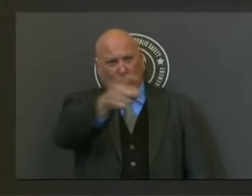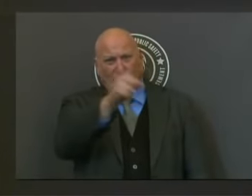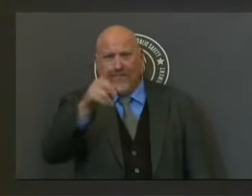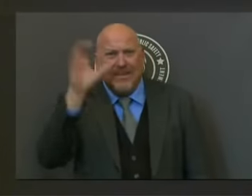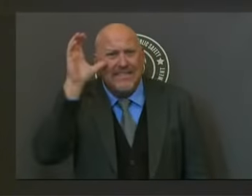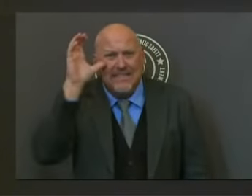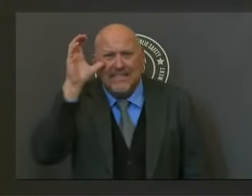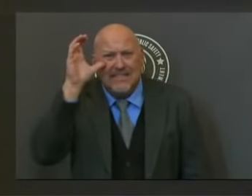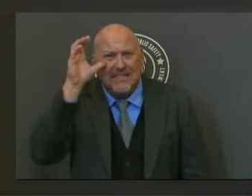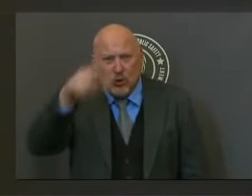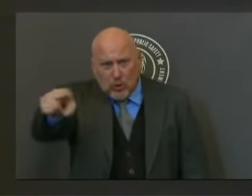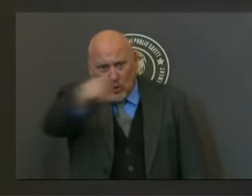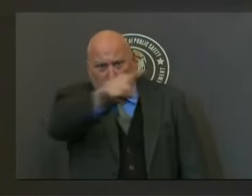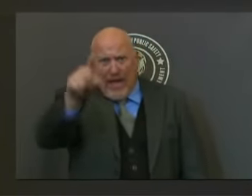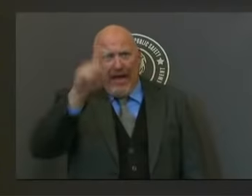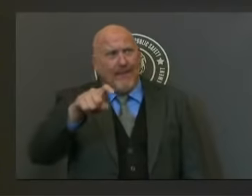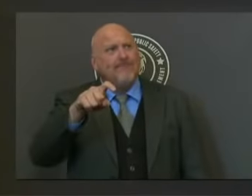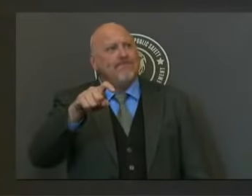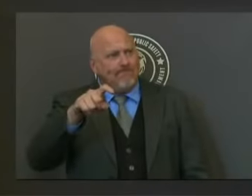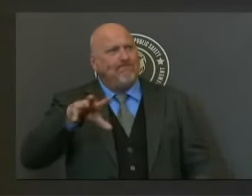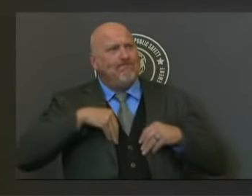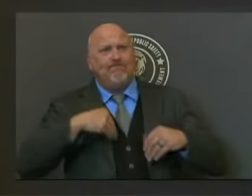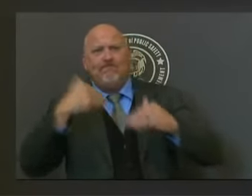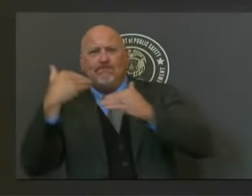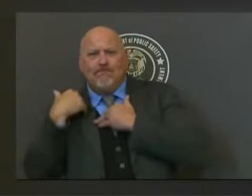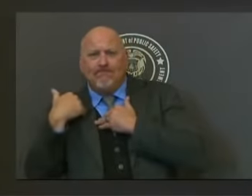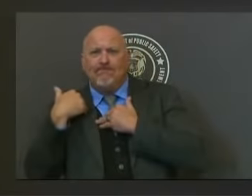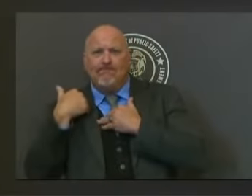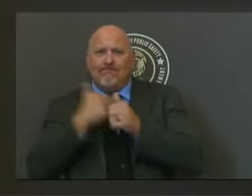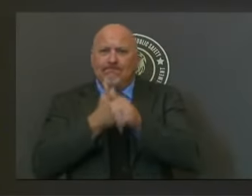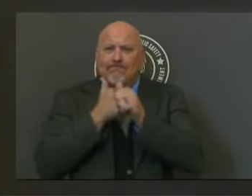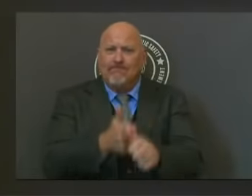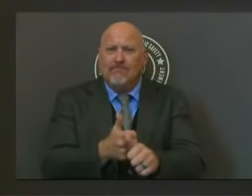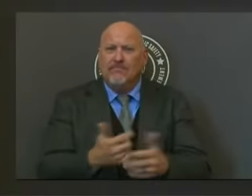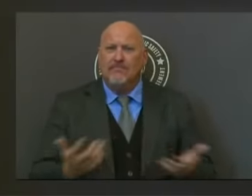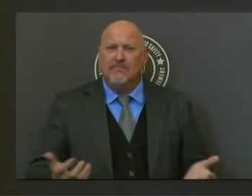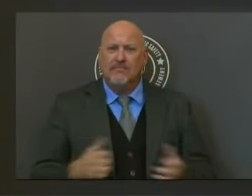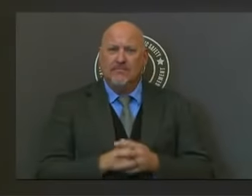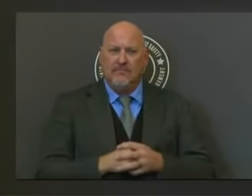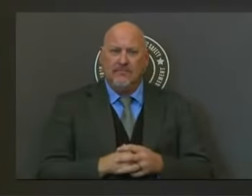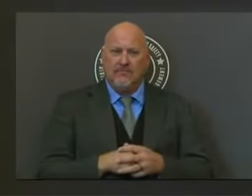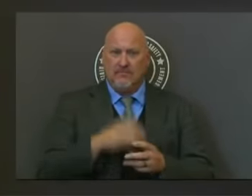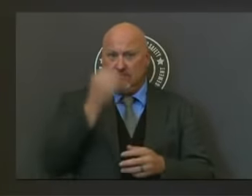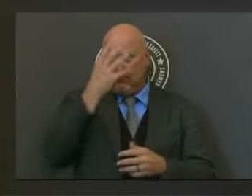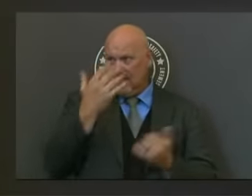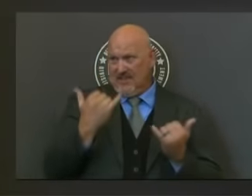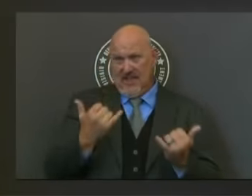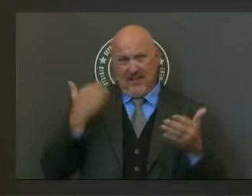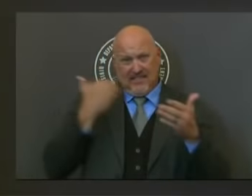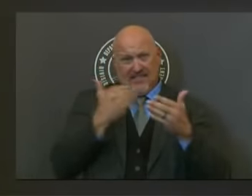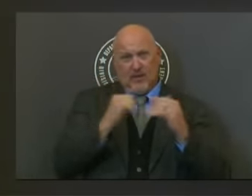colder months where people are going to be inside having